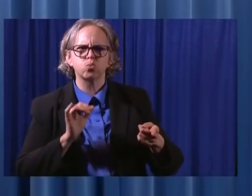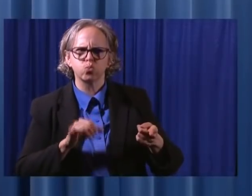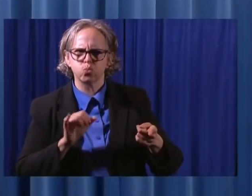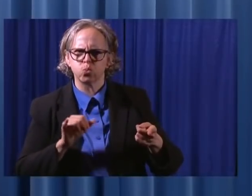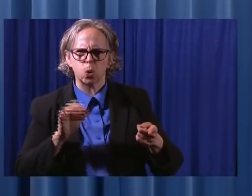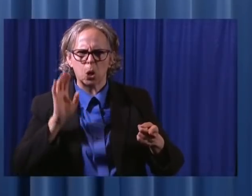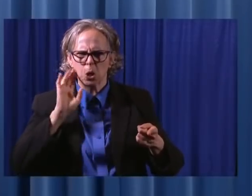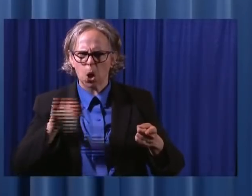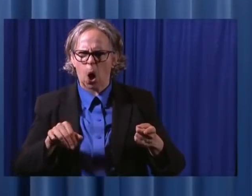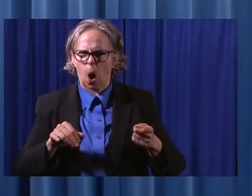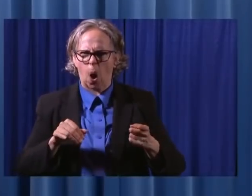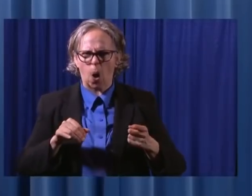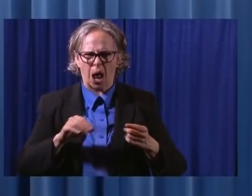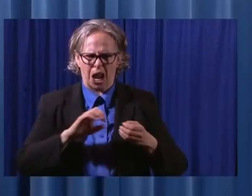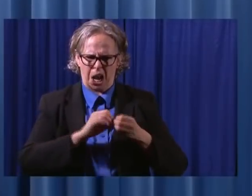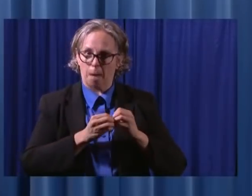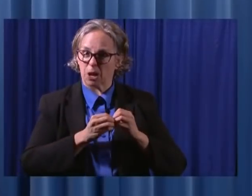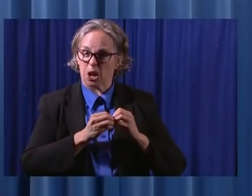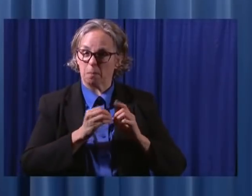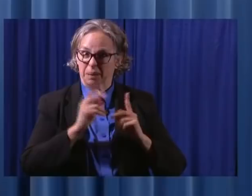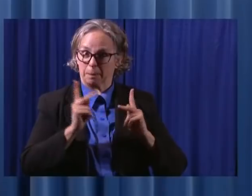AT WHAT IS HAPPENING IN EACH